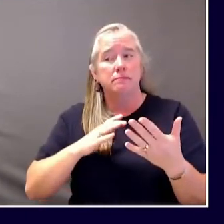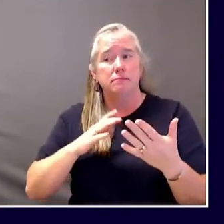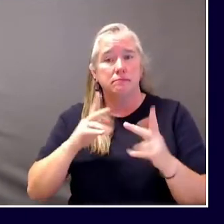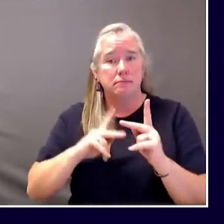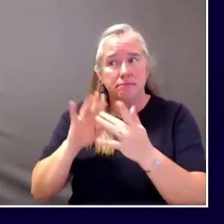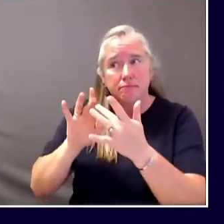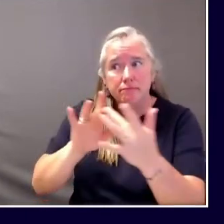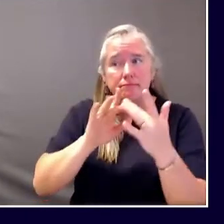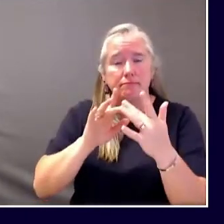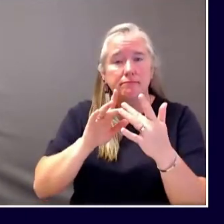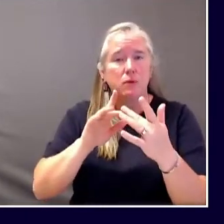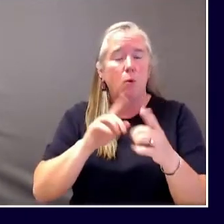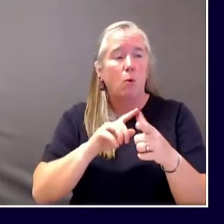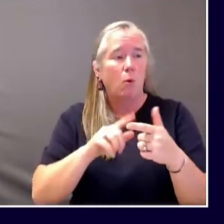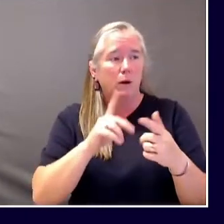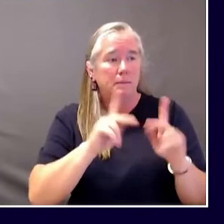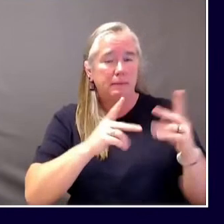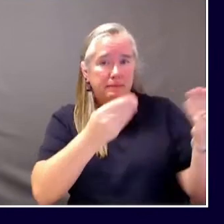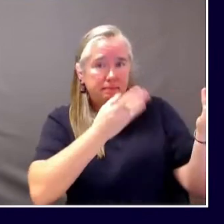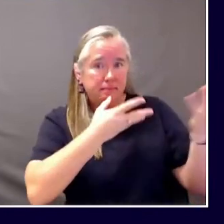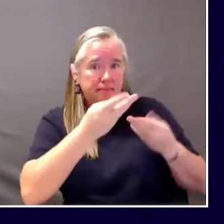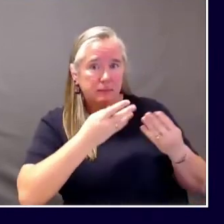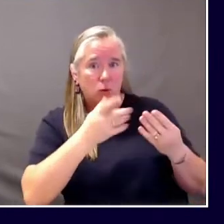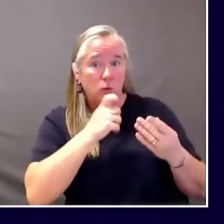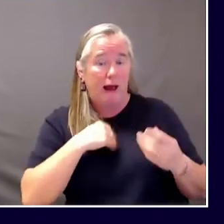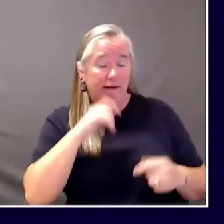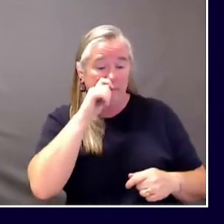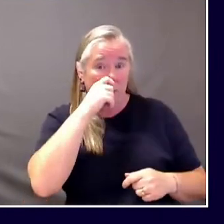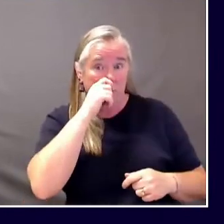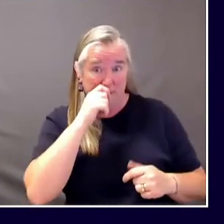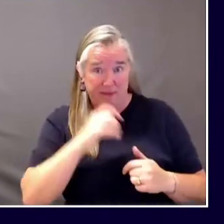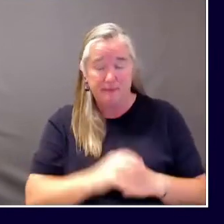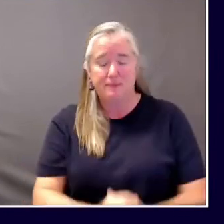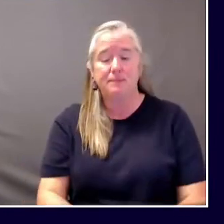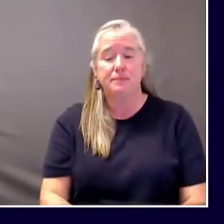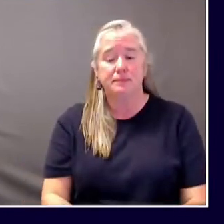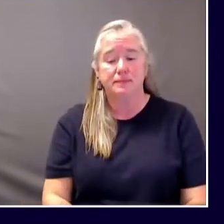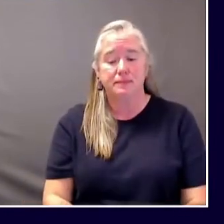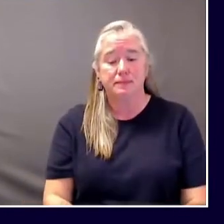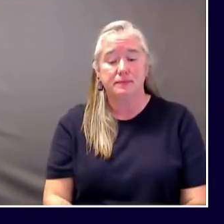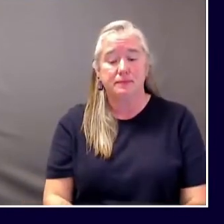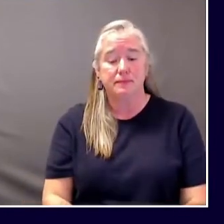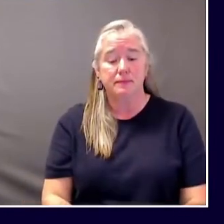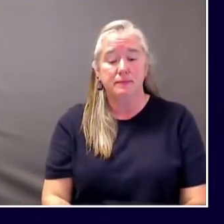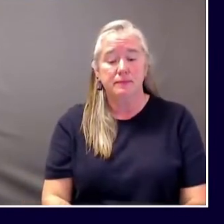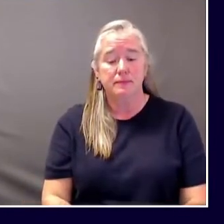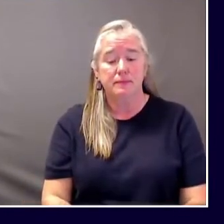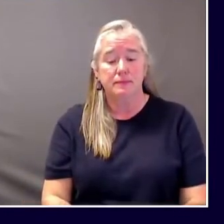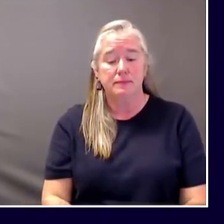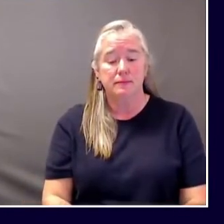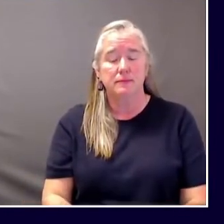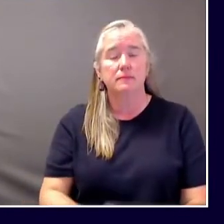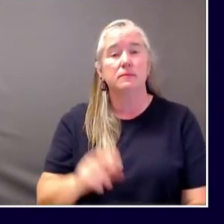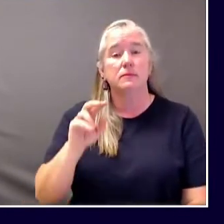reported to us just in the past twenty four hours